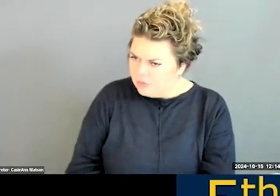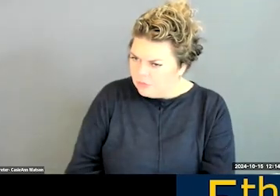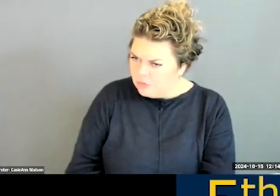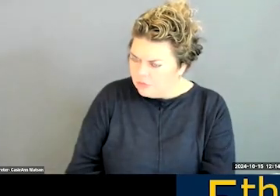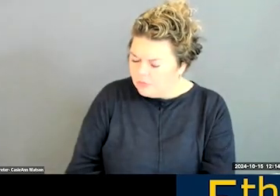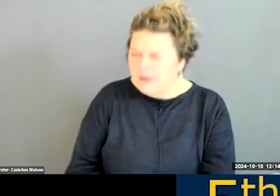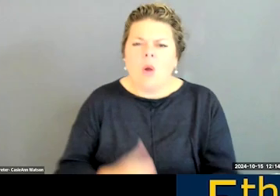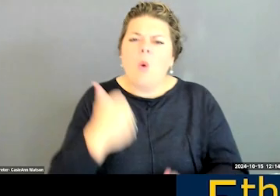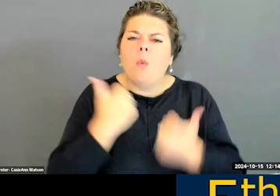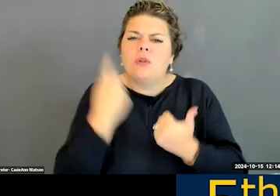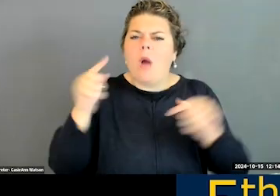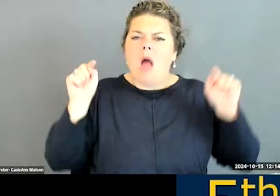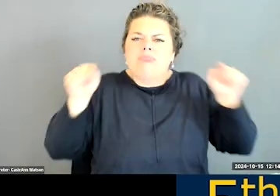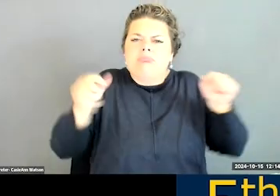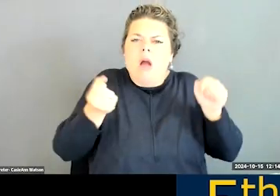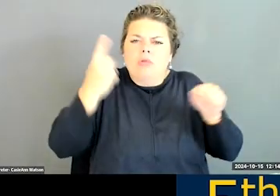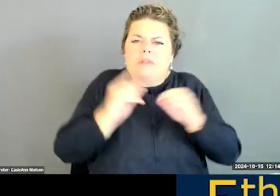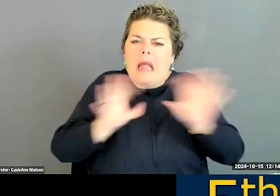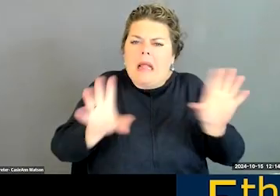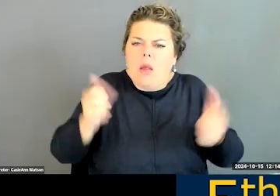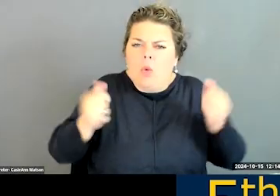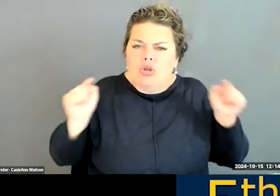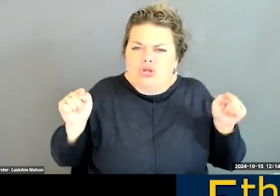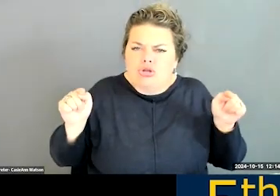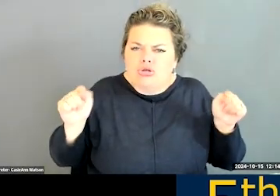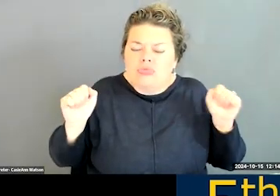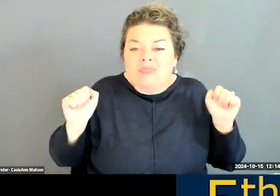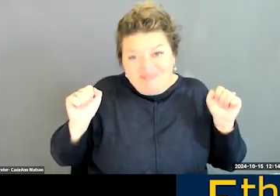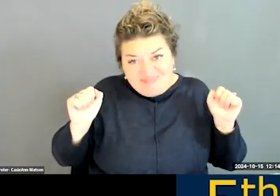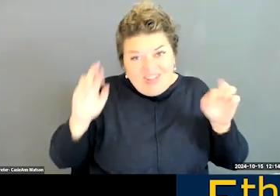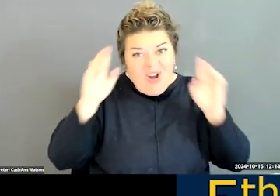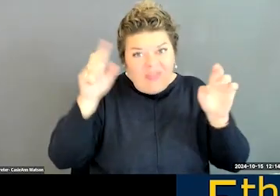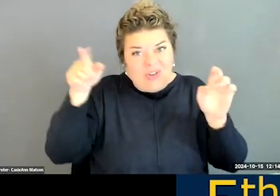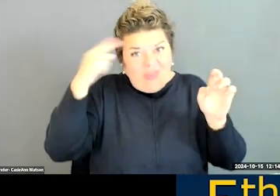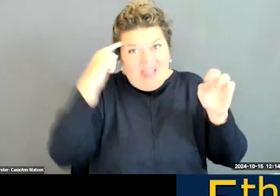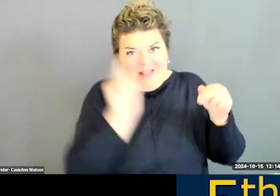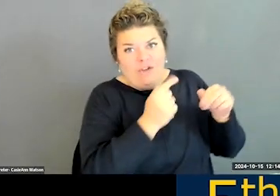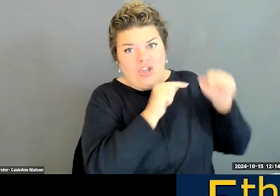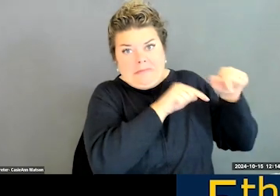So which one of these statements is easier to understand? Hopefully you're all thinking it's the first statement.